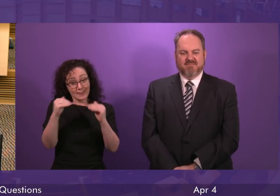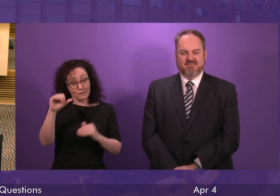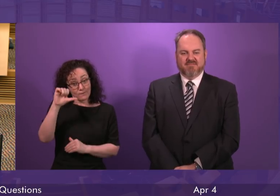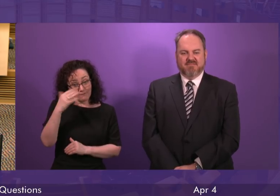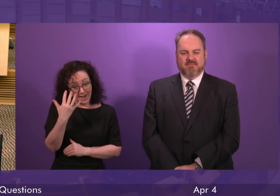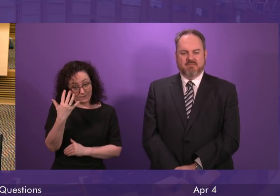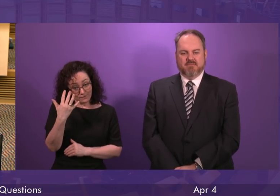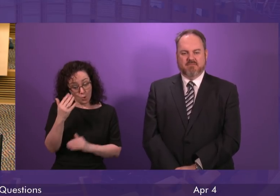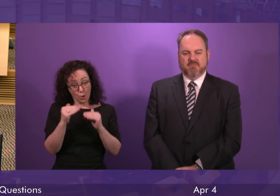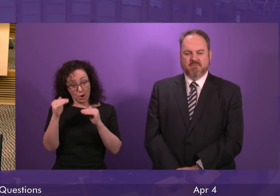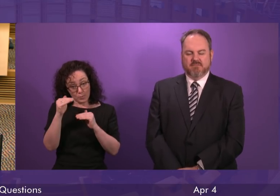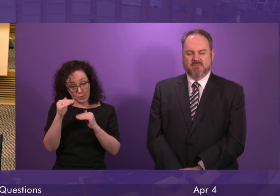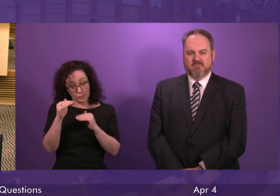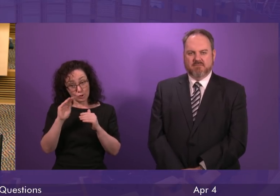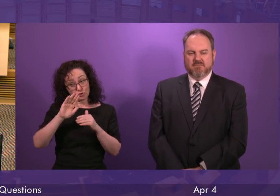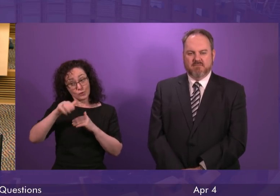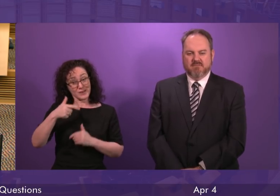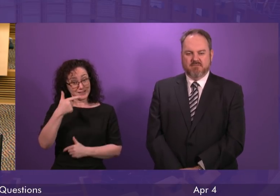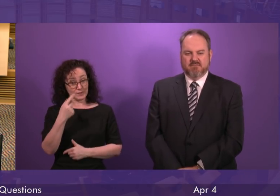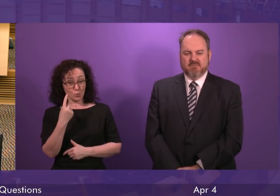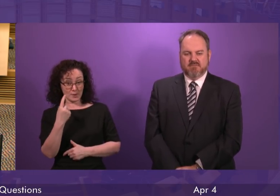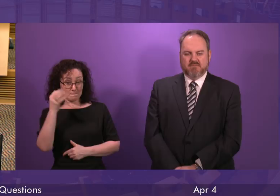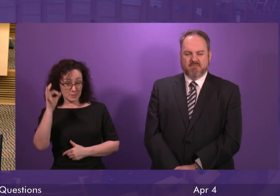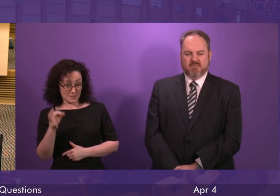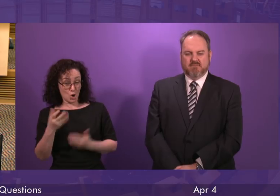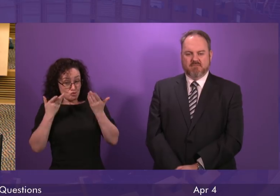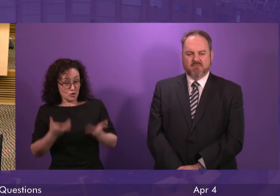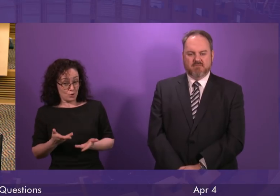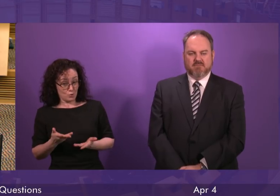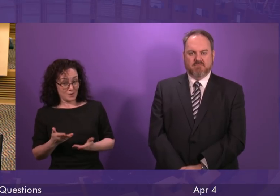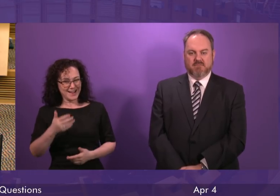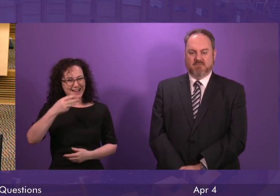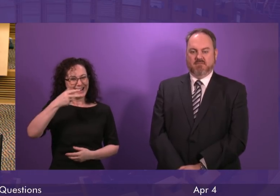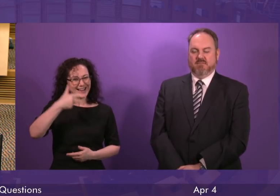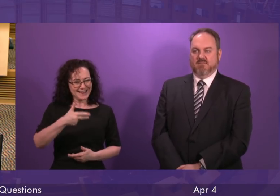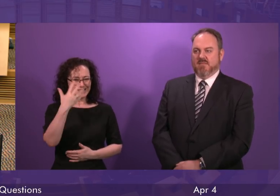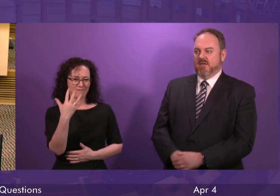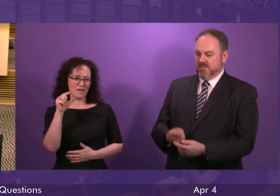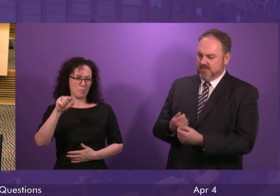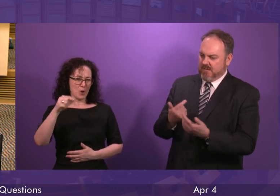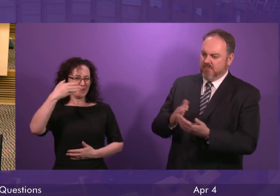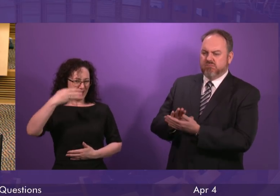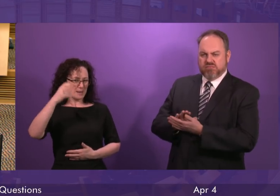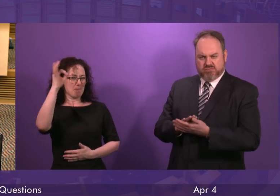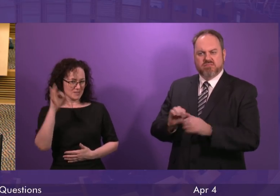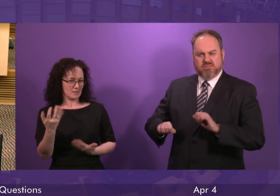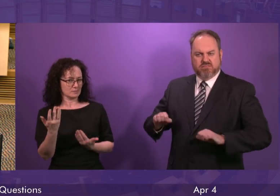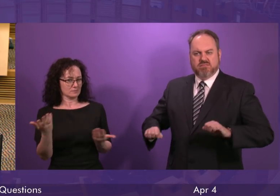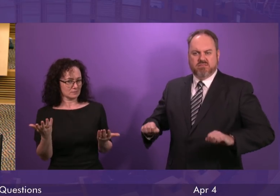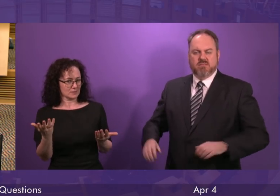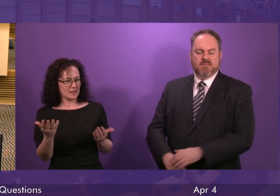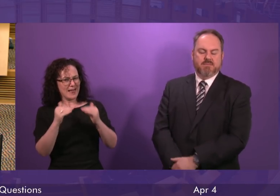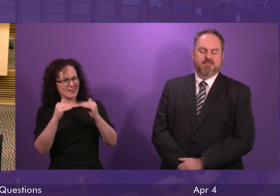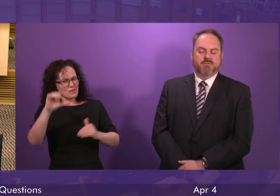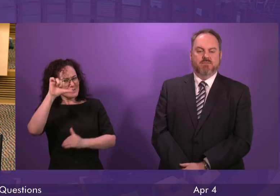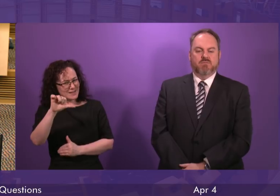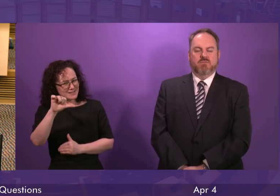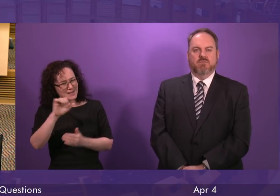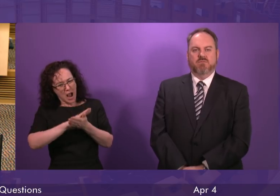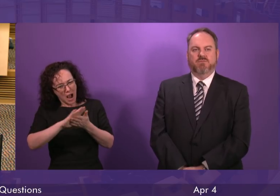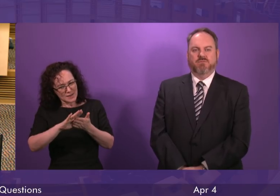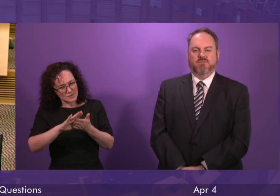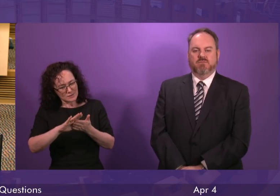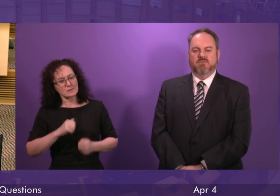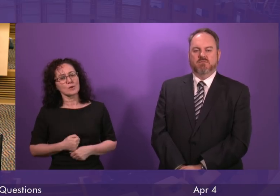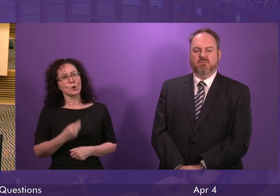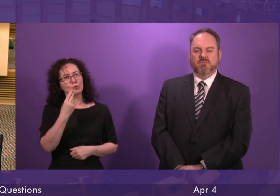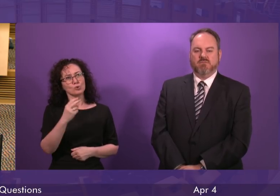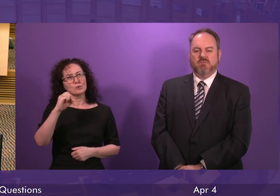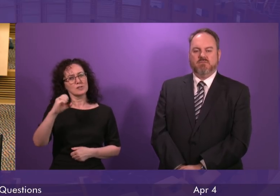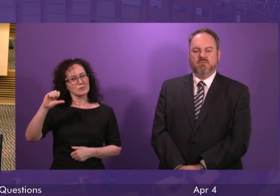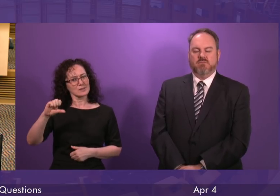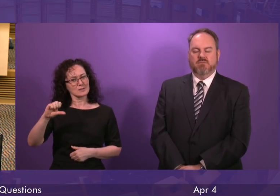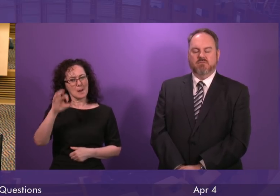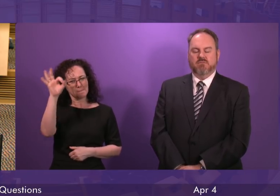was just over 71 per cent; the figure is now 85.9 per cent. In 2006, the percentage of